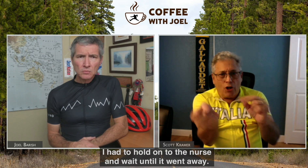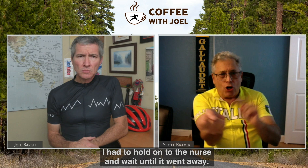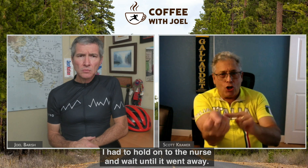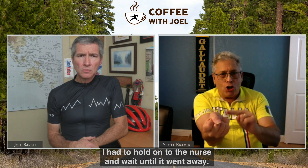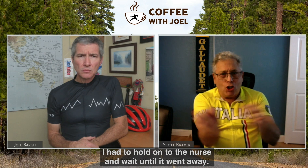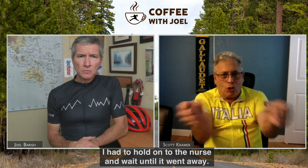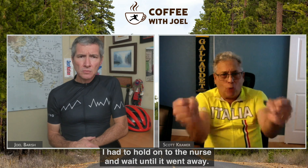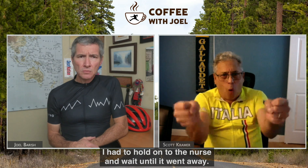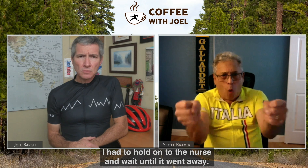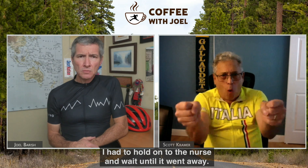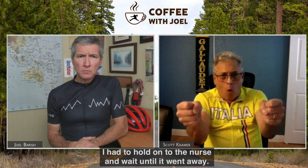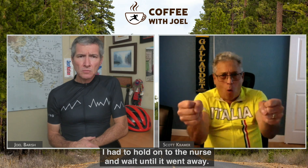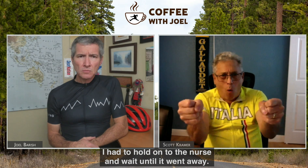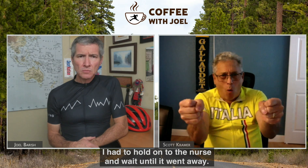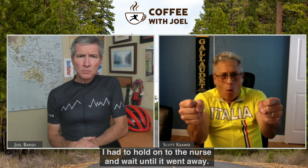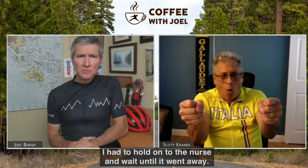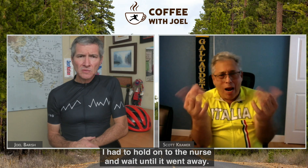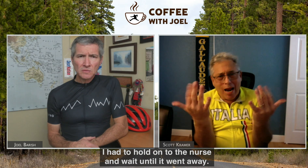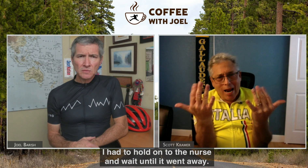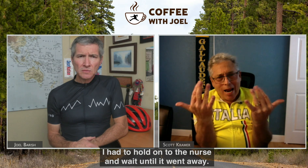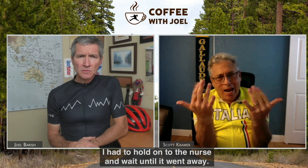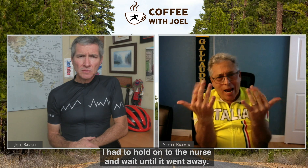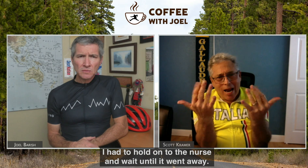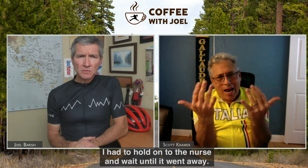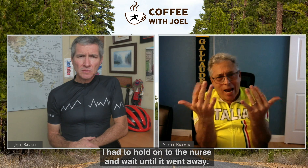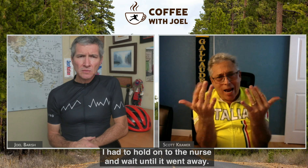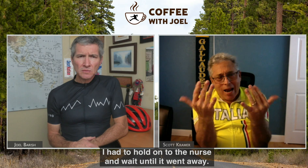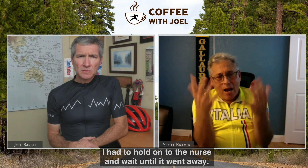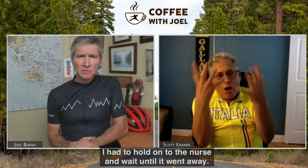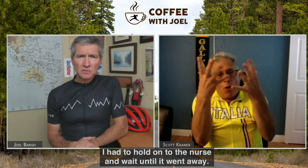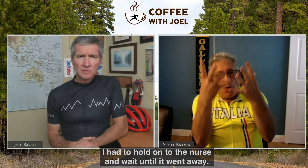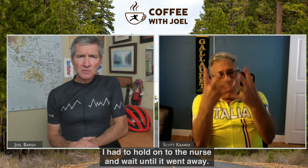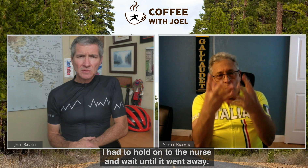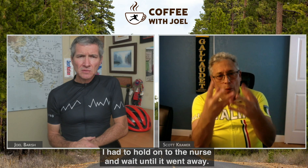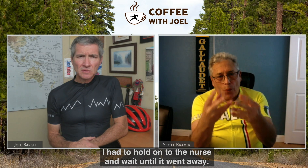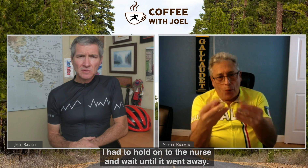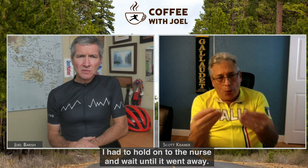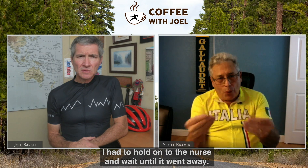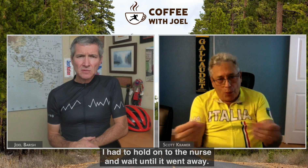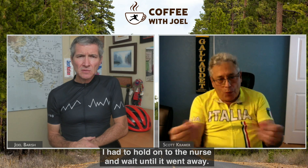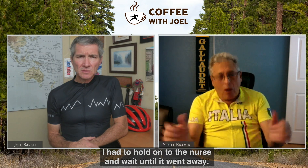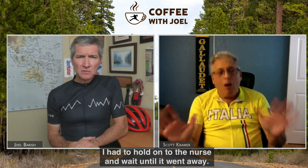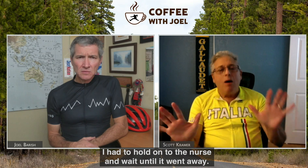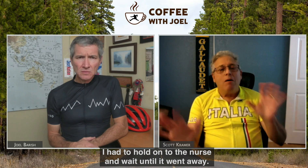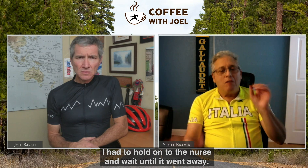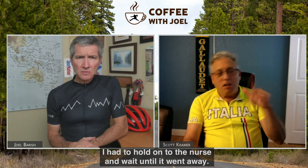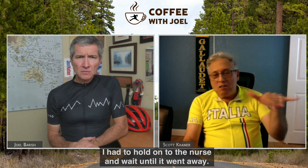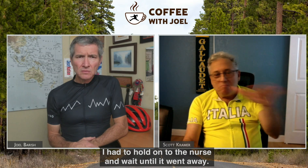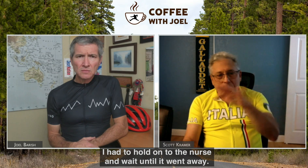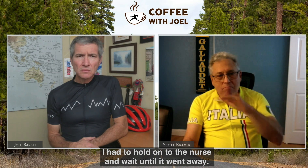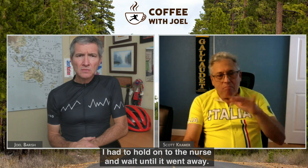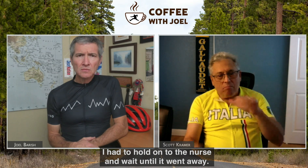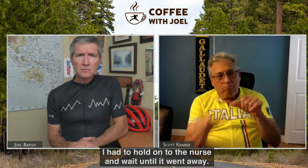I had to hold on to the nurse and wait until it went away.